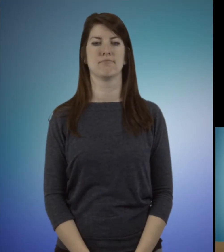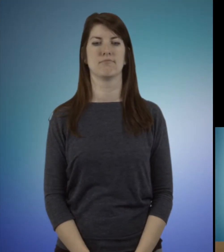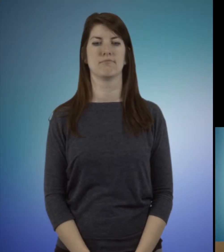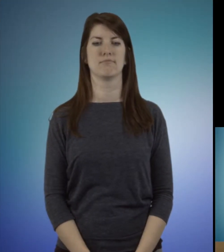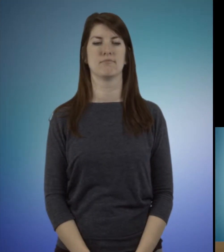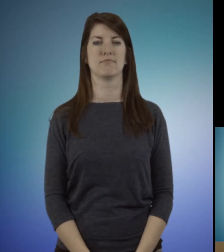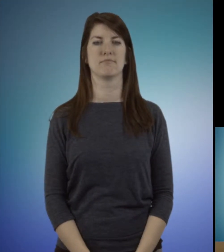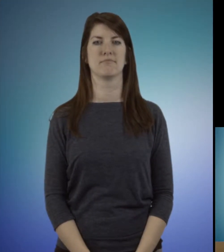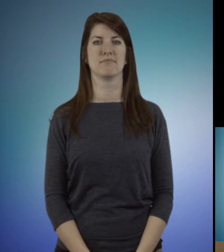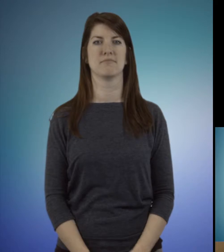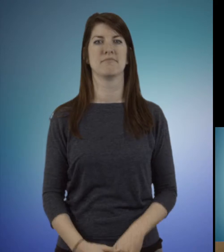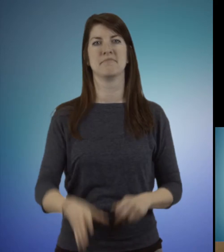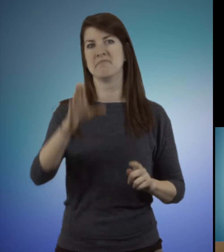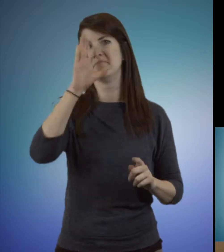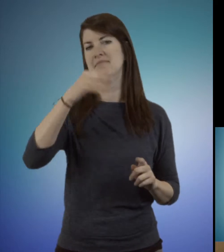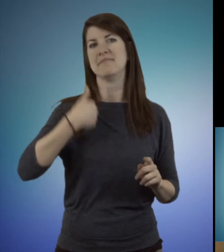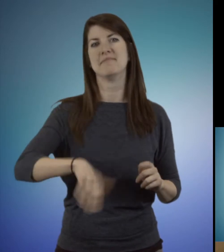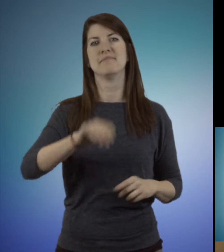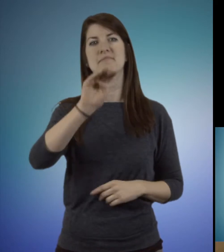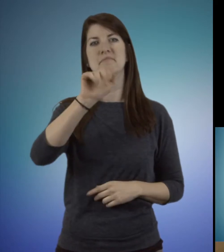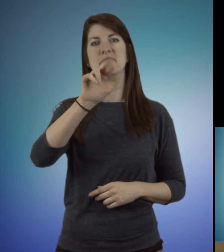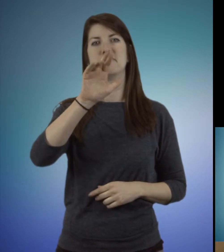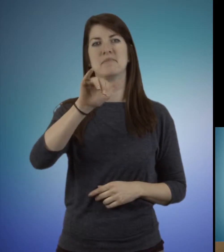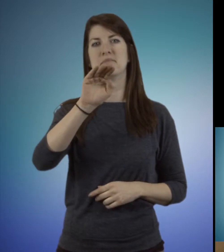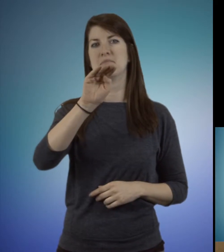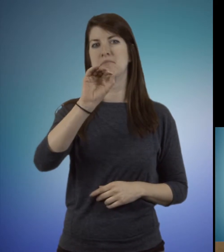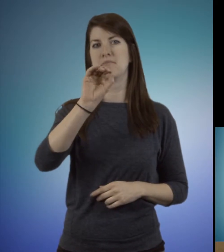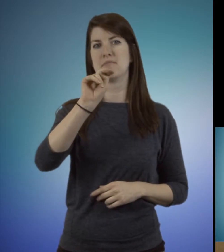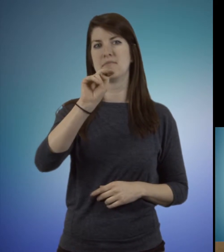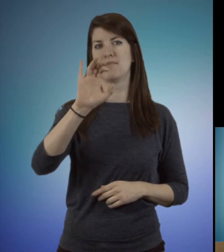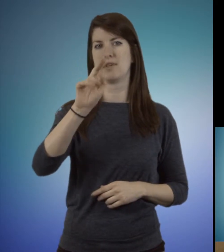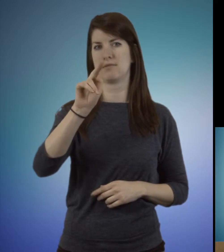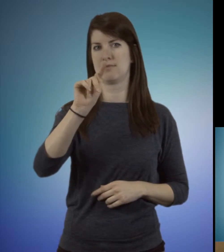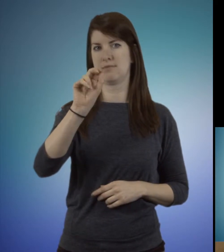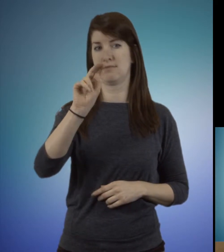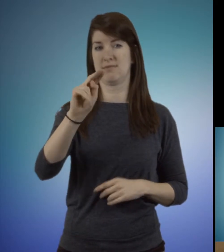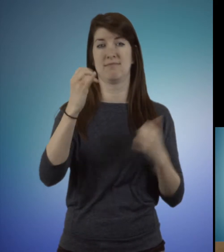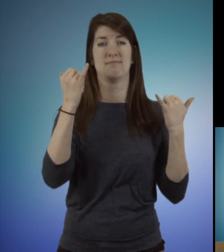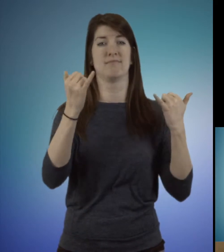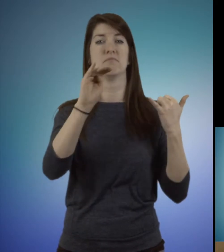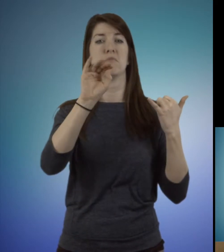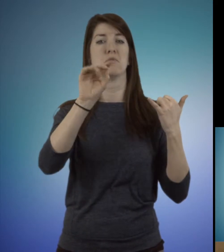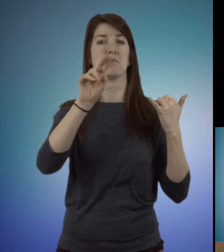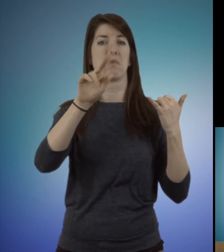Hello. I'm Mary Monckton, and this module is Module 4, Speech and Language Evaluations,